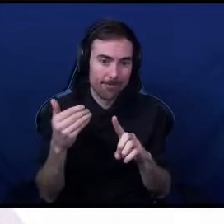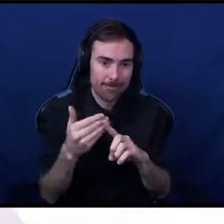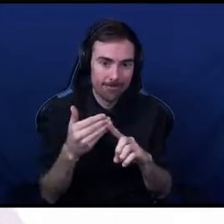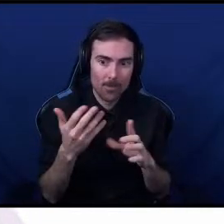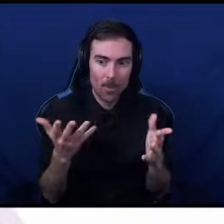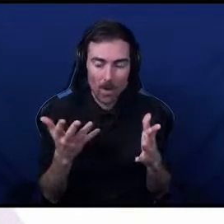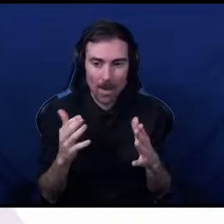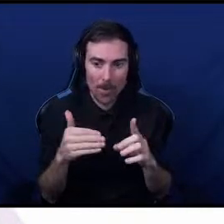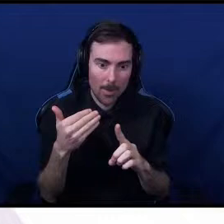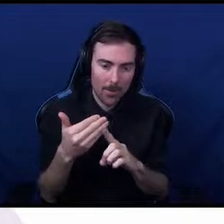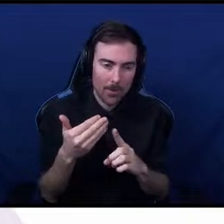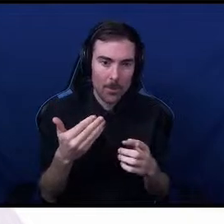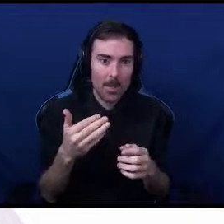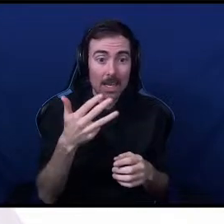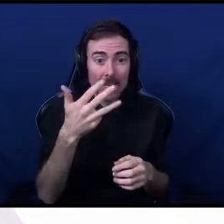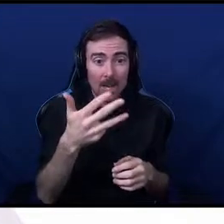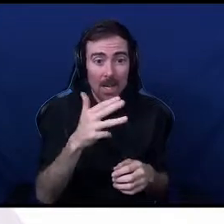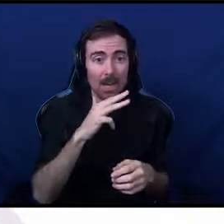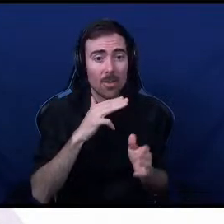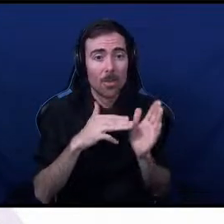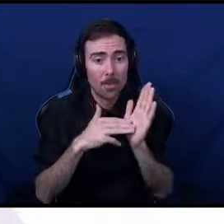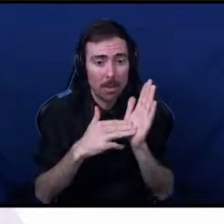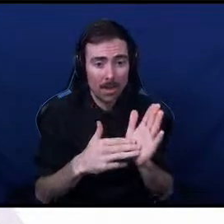people who need one or more assistive devices in the world don't have access to it.